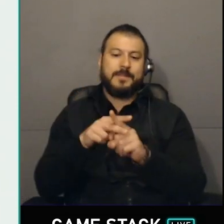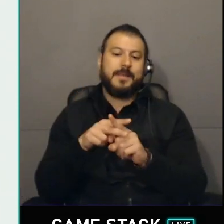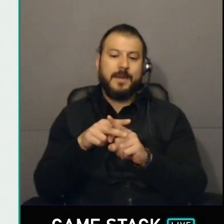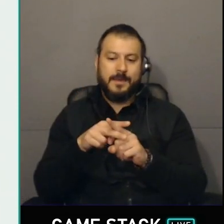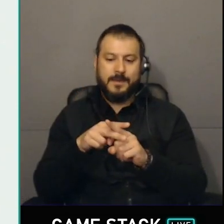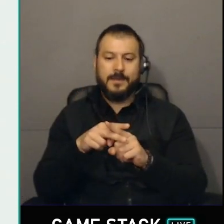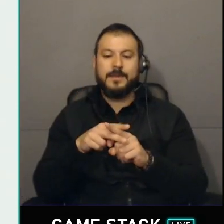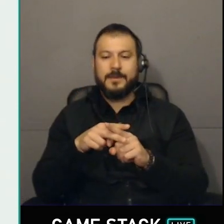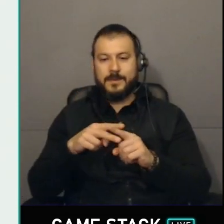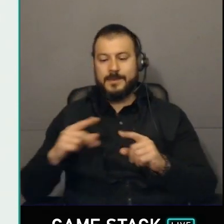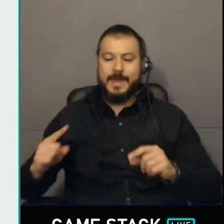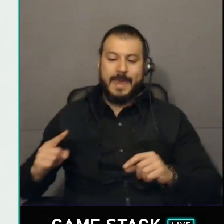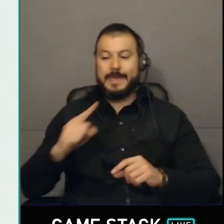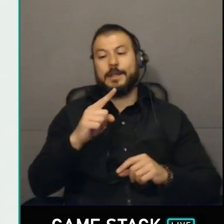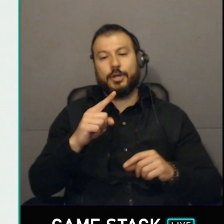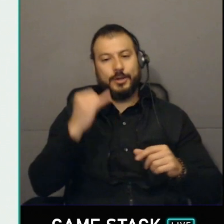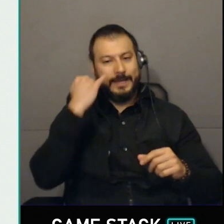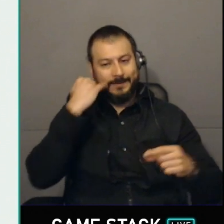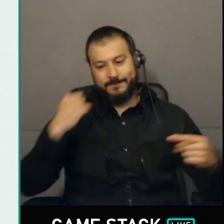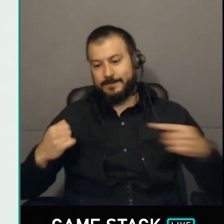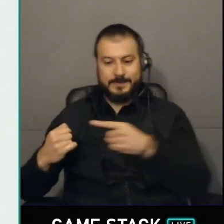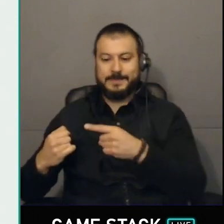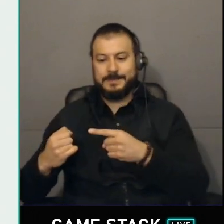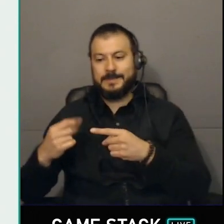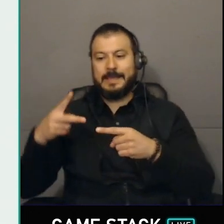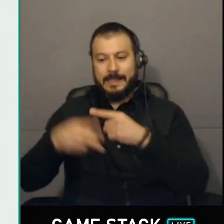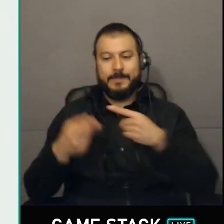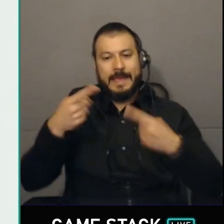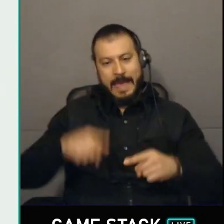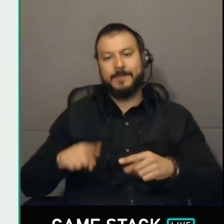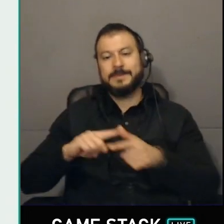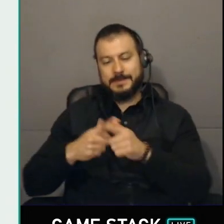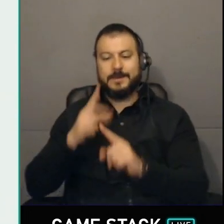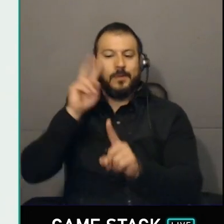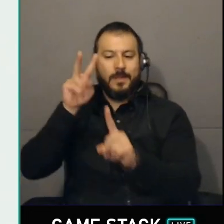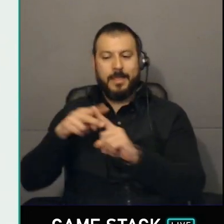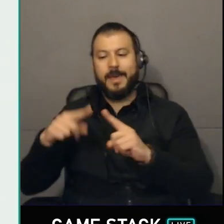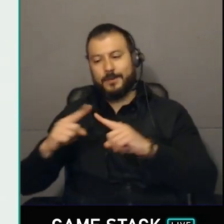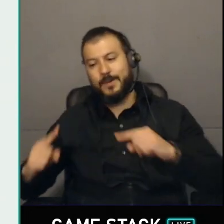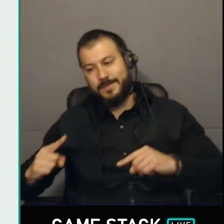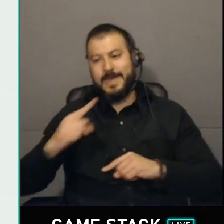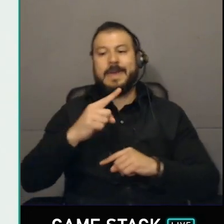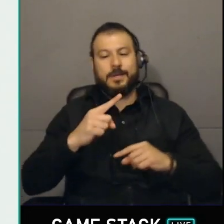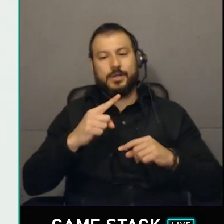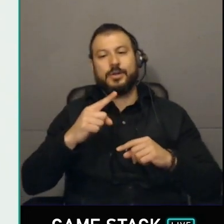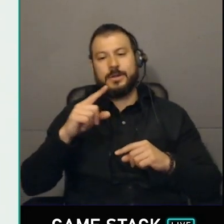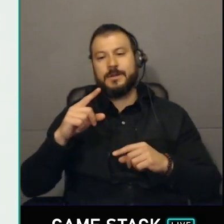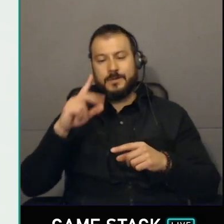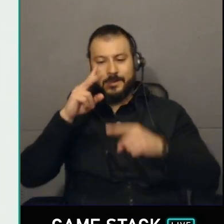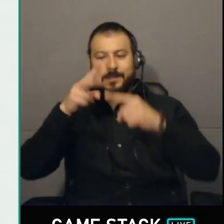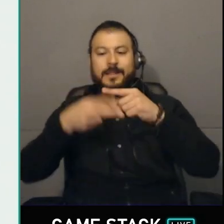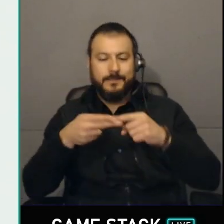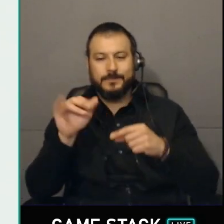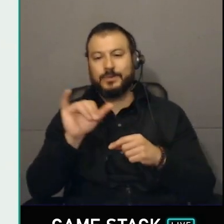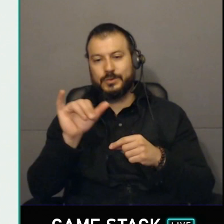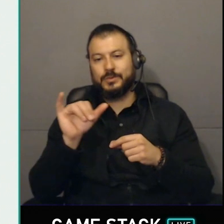There are a lot of options for this heuristic, and your own scenario is going to be the driver